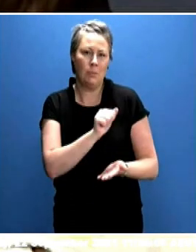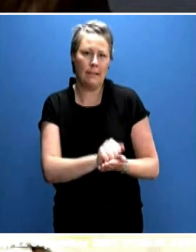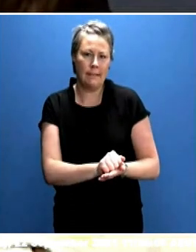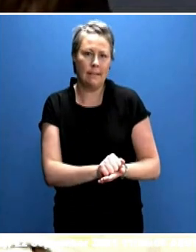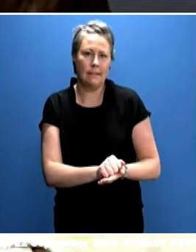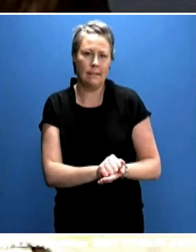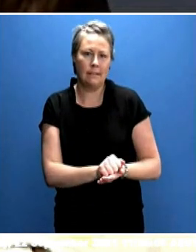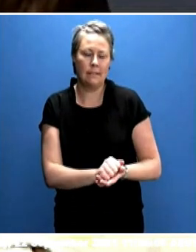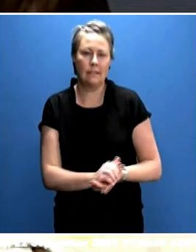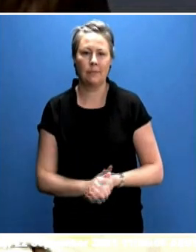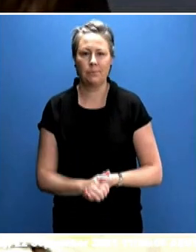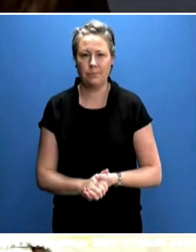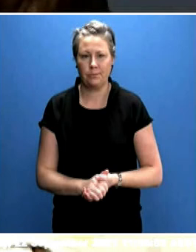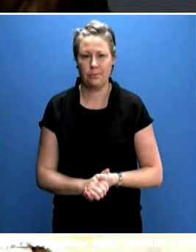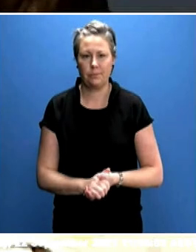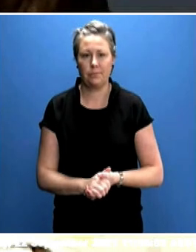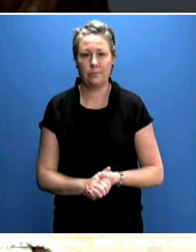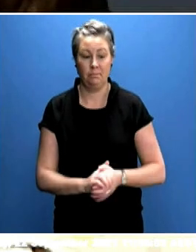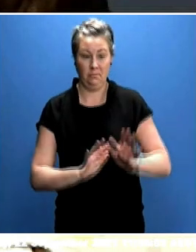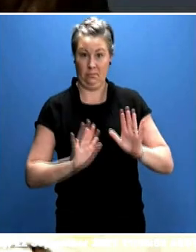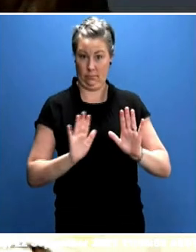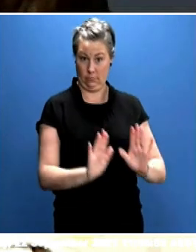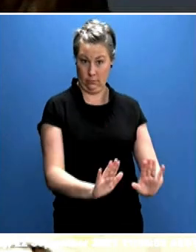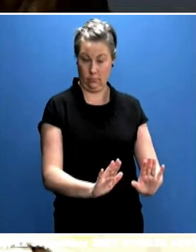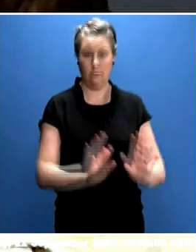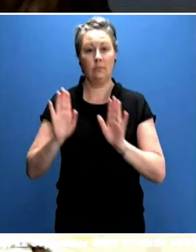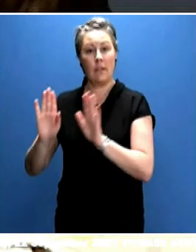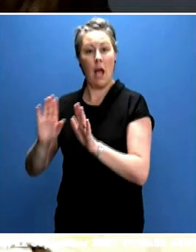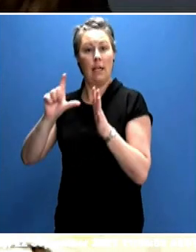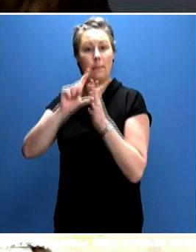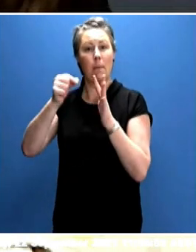All the while, the then Department of Community Development, the now